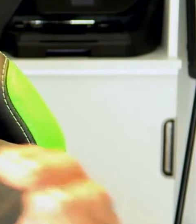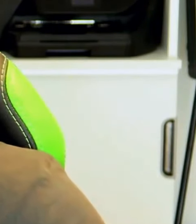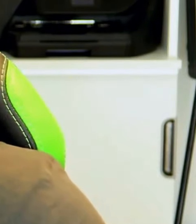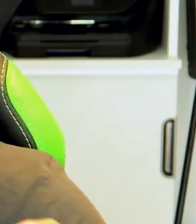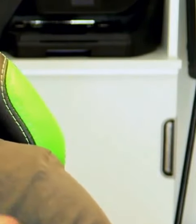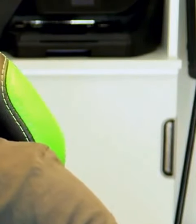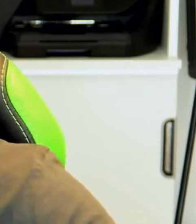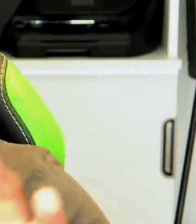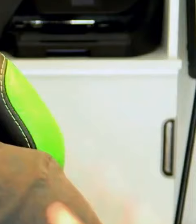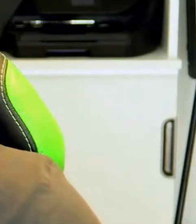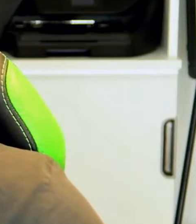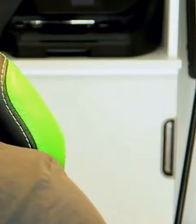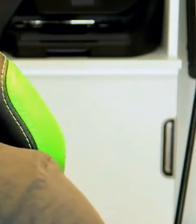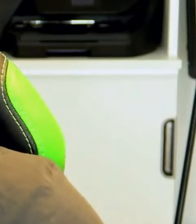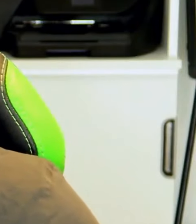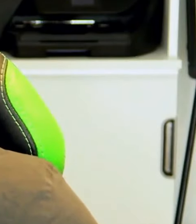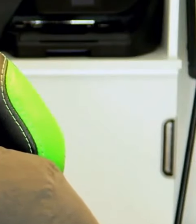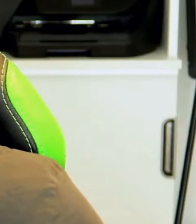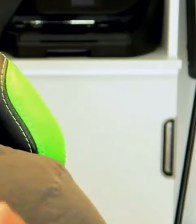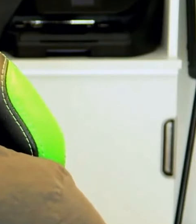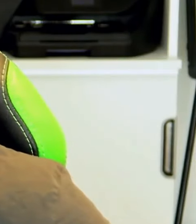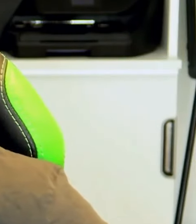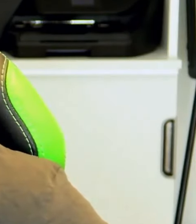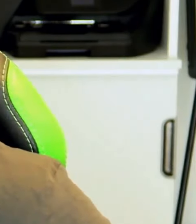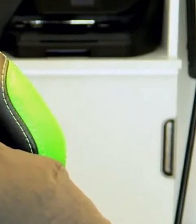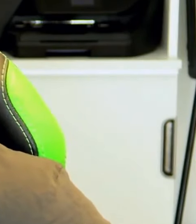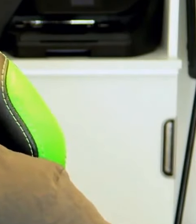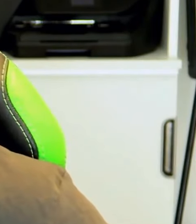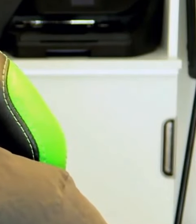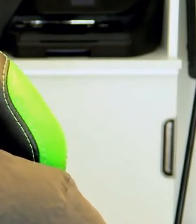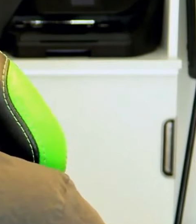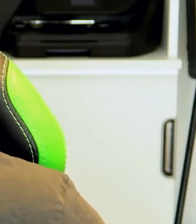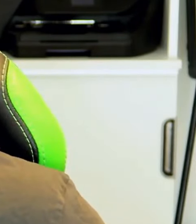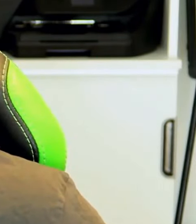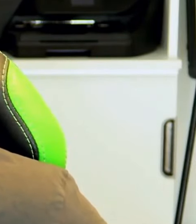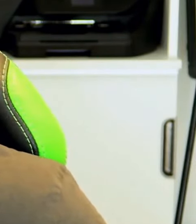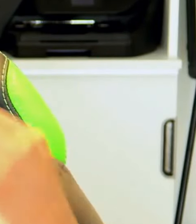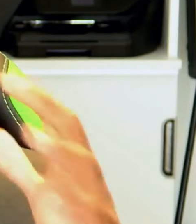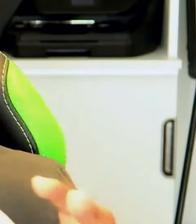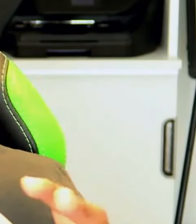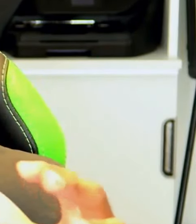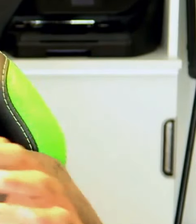IT ALL STARTED BACK IN 2012. I DIDN'T HAVE A PC TO WHERE I